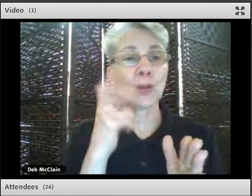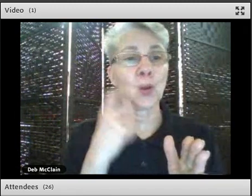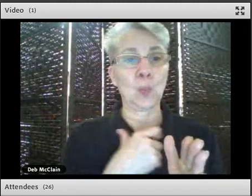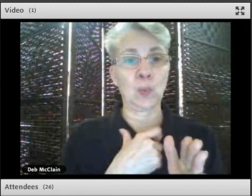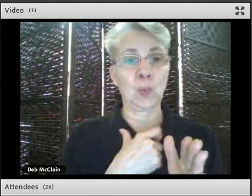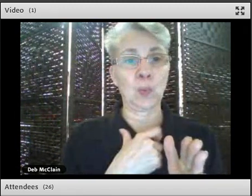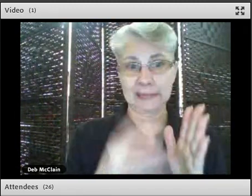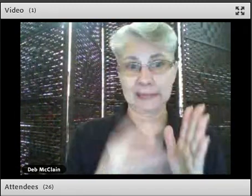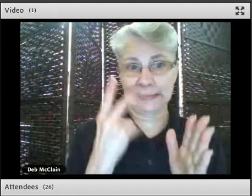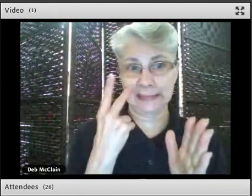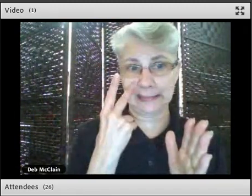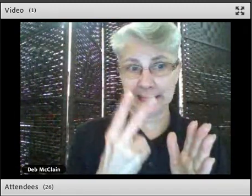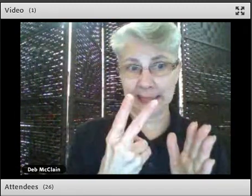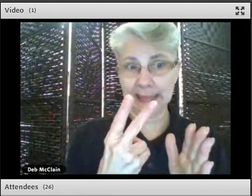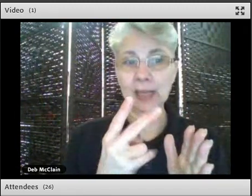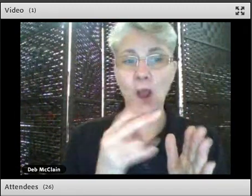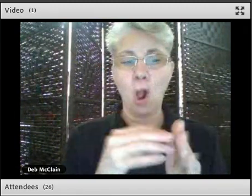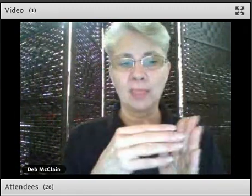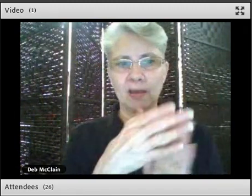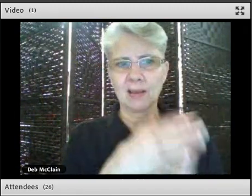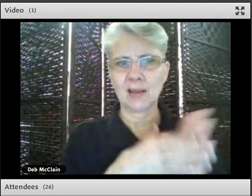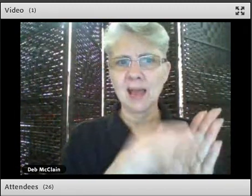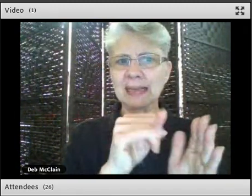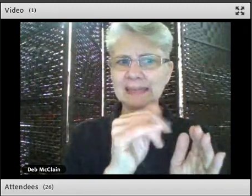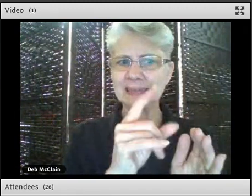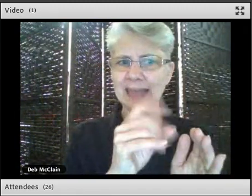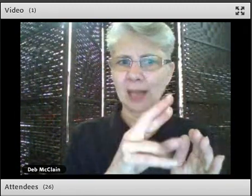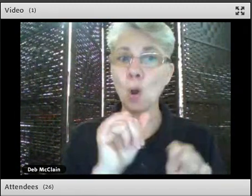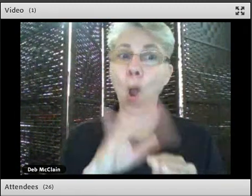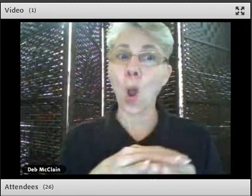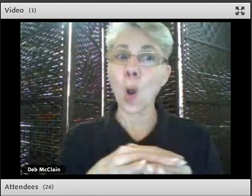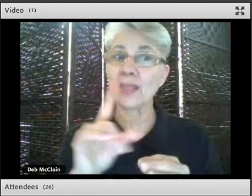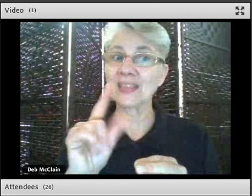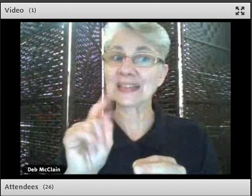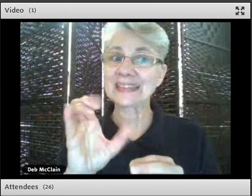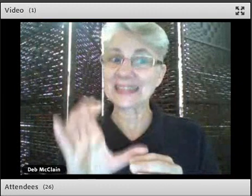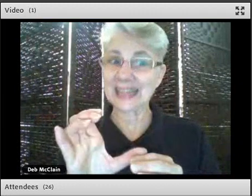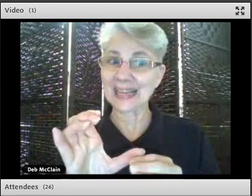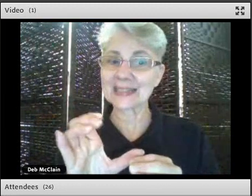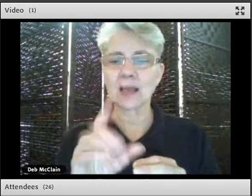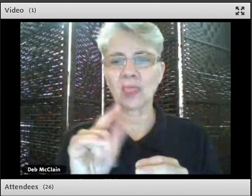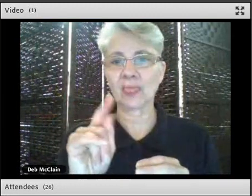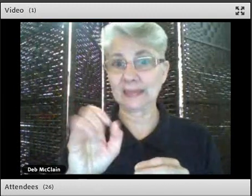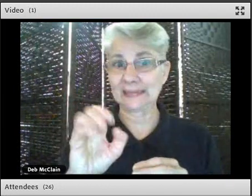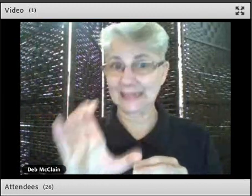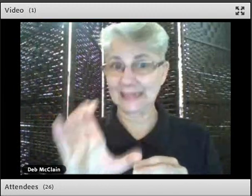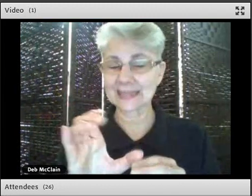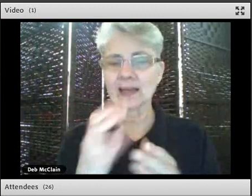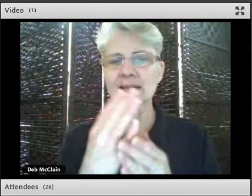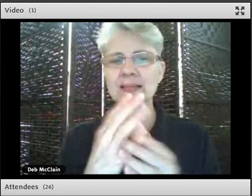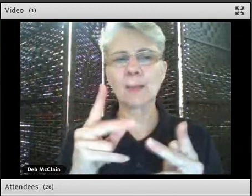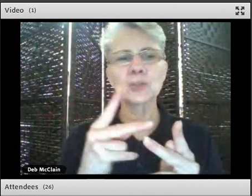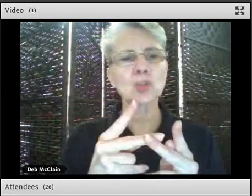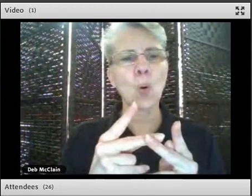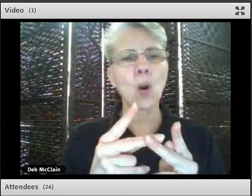usually on the disc -- some sort of catalog number. And so we see that here on the disc